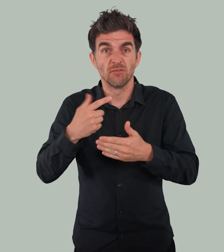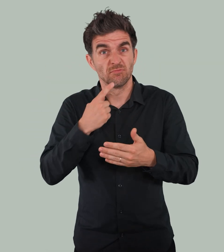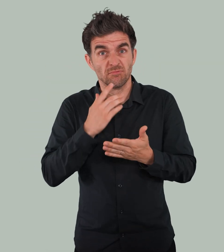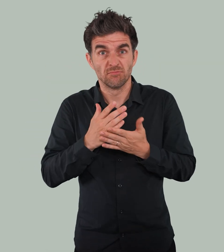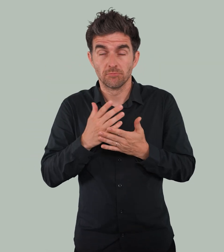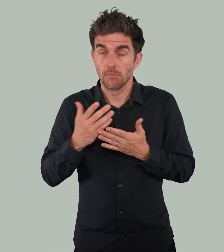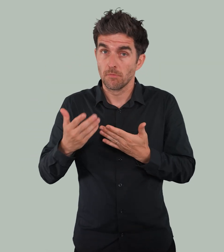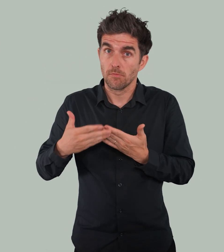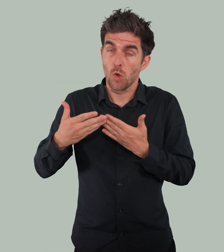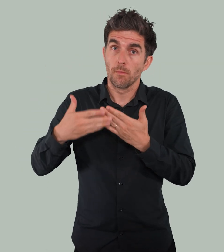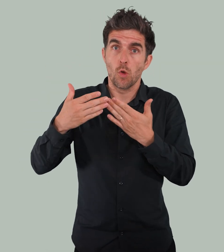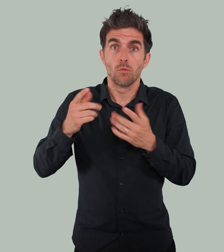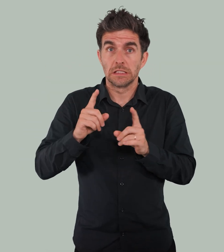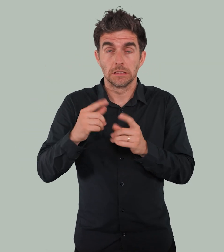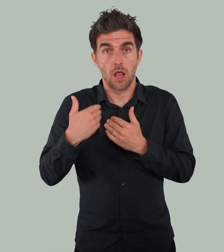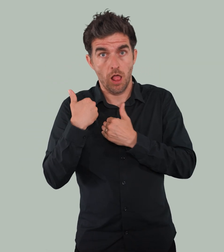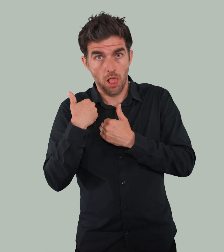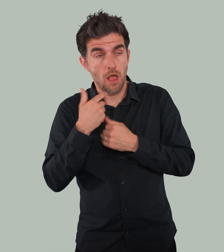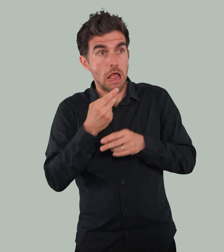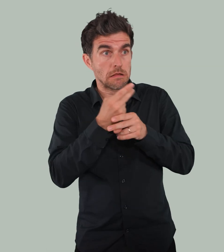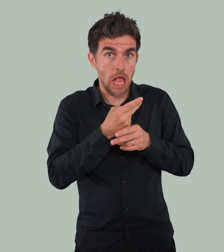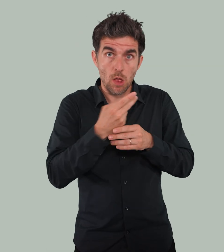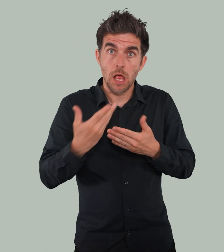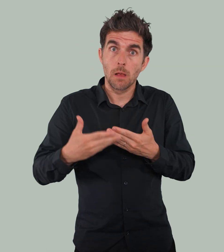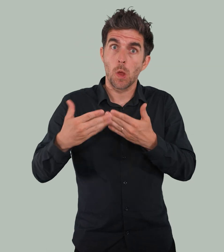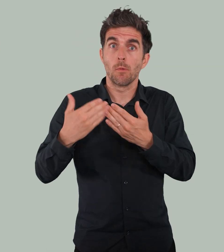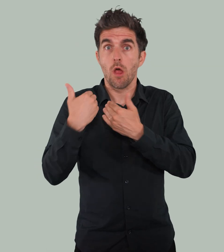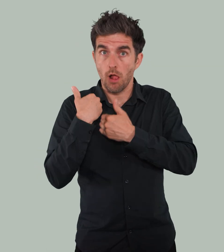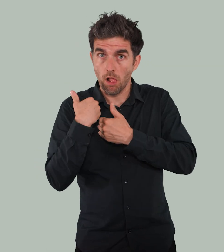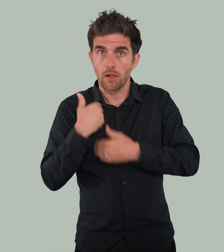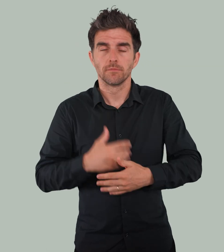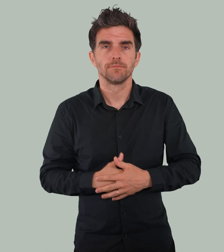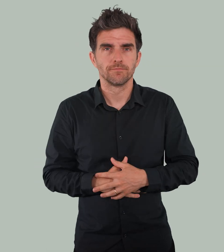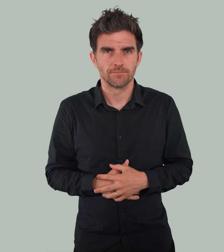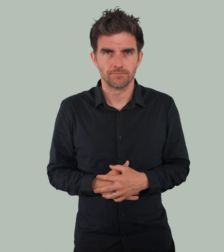They indicate that this can increase caring responsibilities over time.